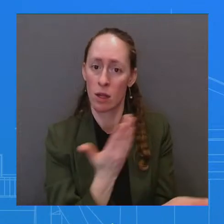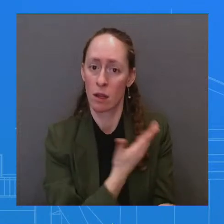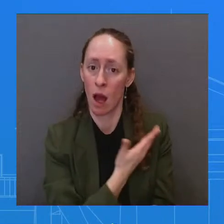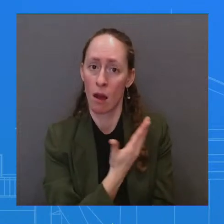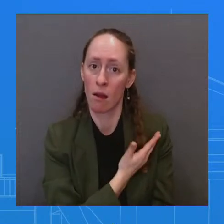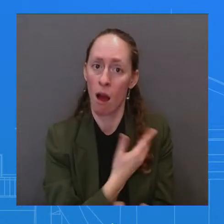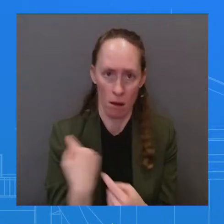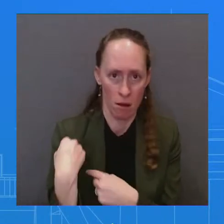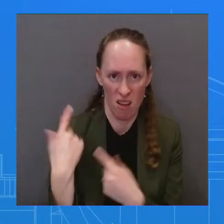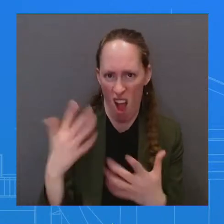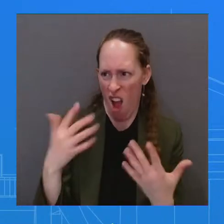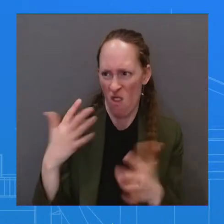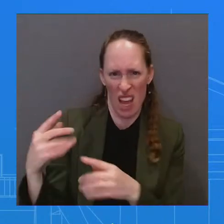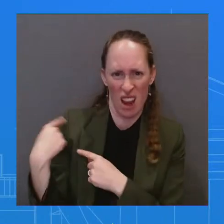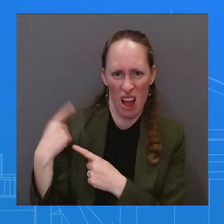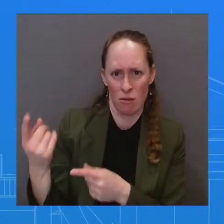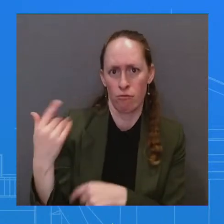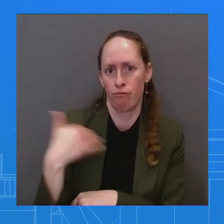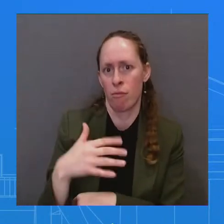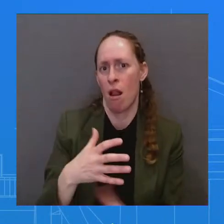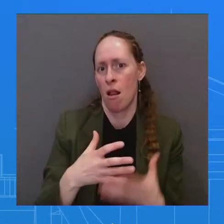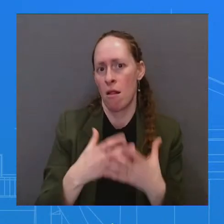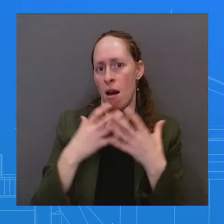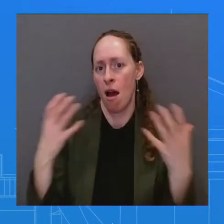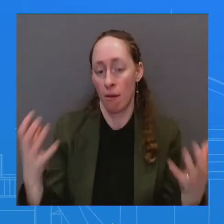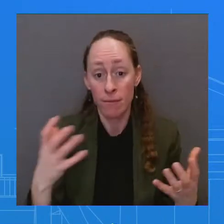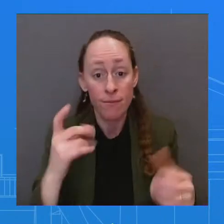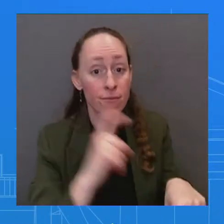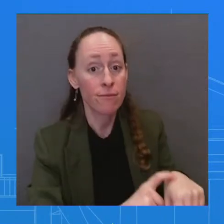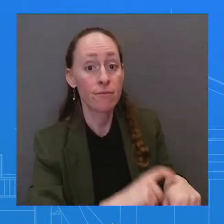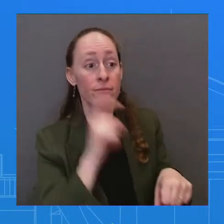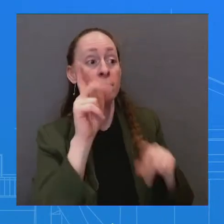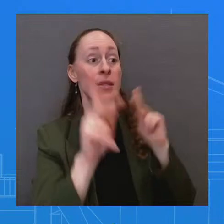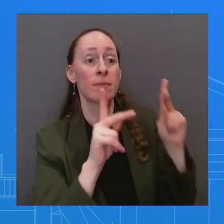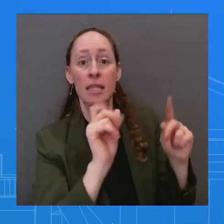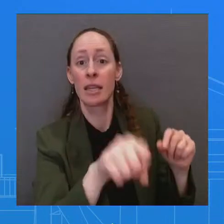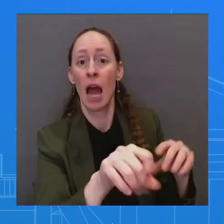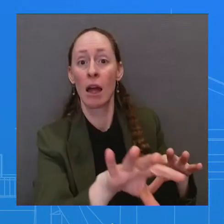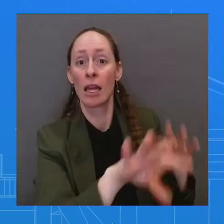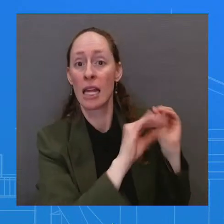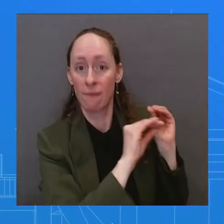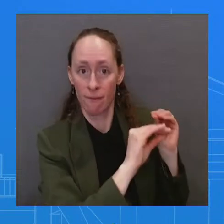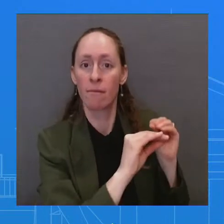and out of harm's way: 850 Americans, as well as hundreds of others from other countries,